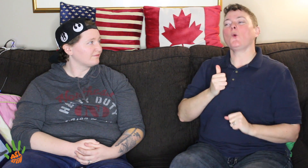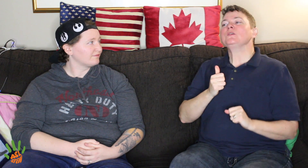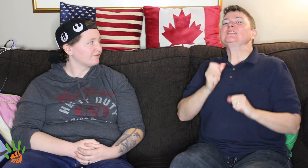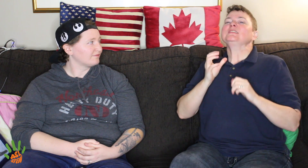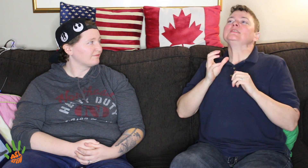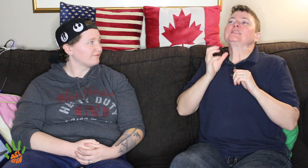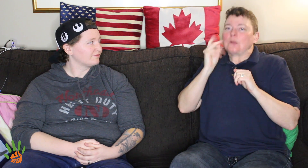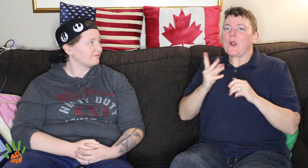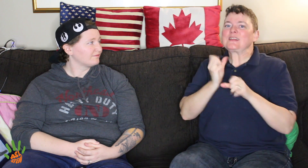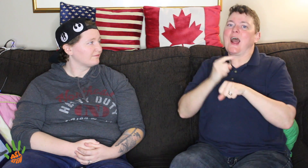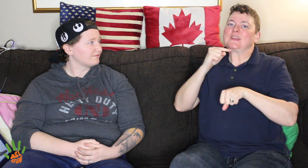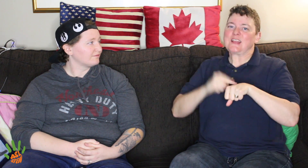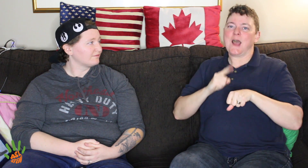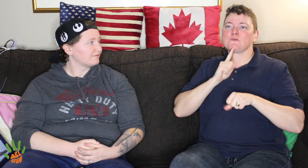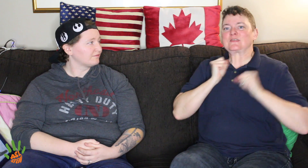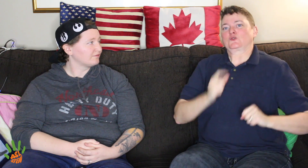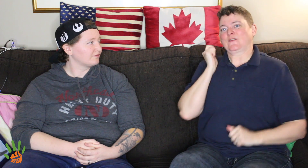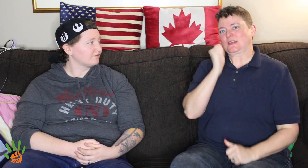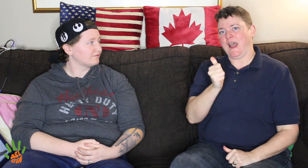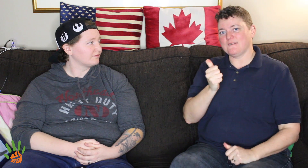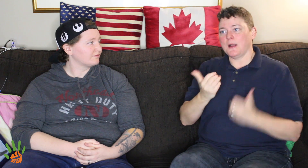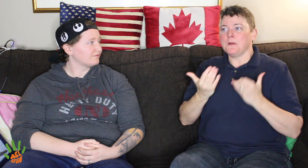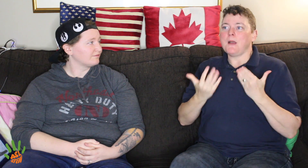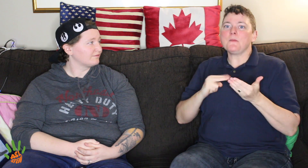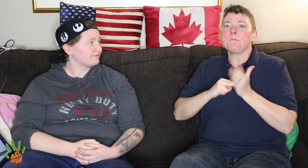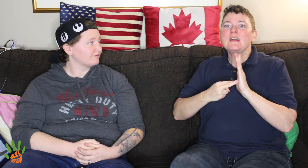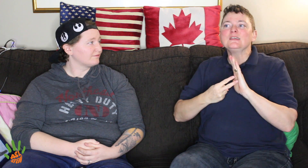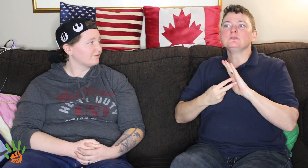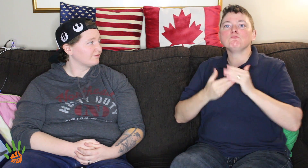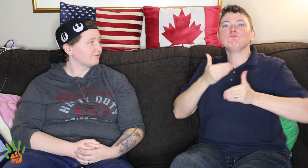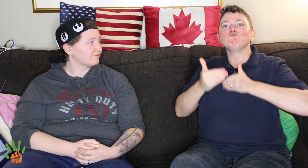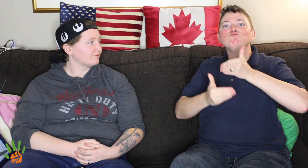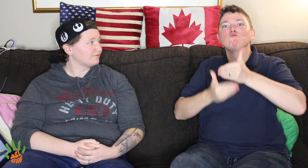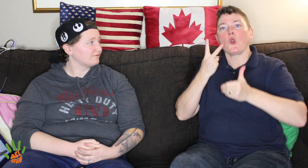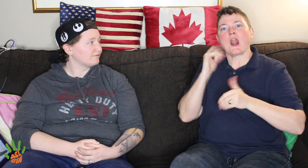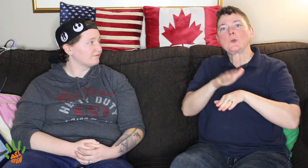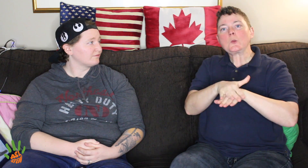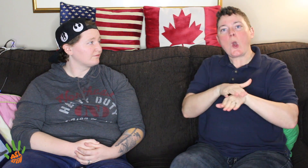But still, be who you are. It's going to take time, but be yourself throughout the process